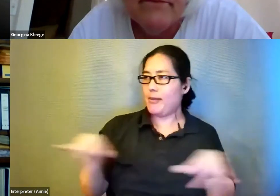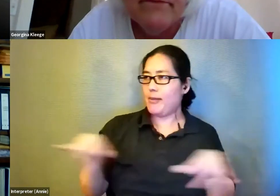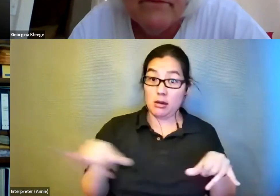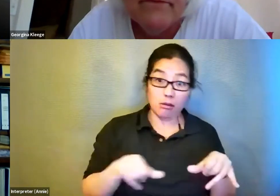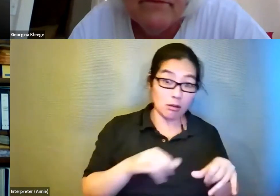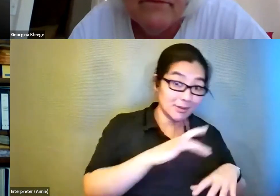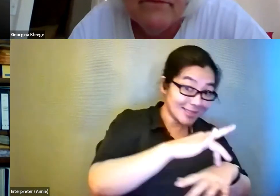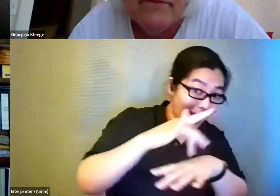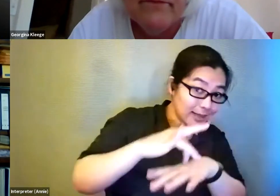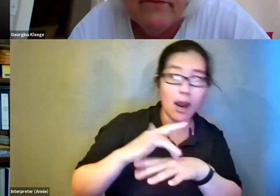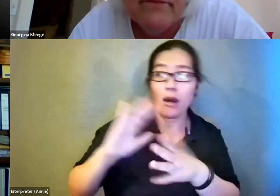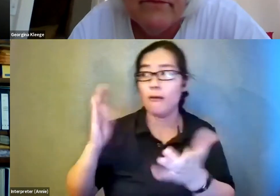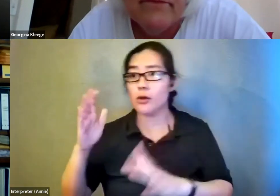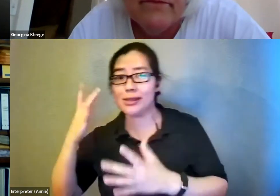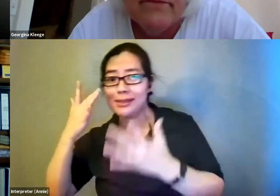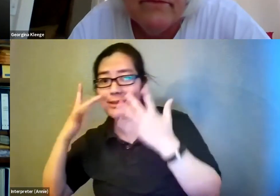experiences related to tactile graphics.